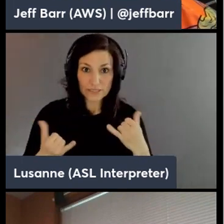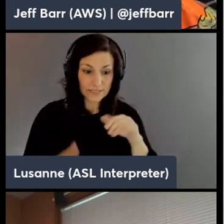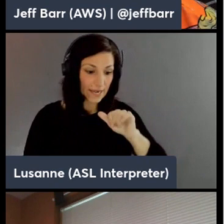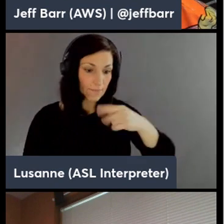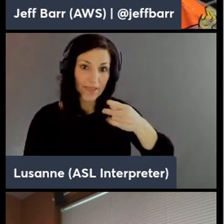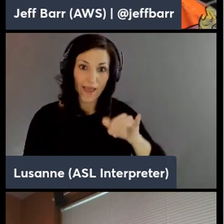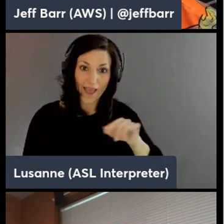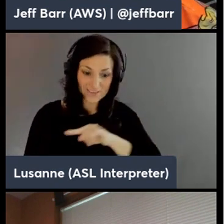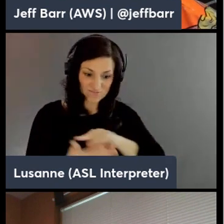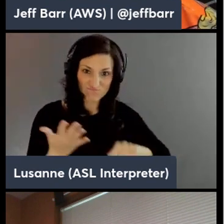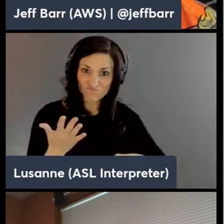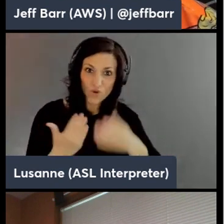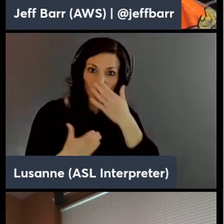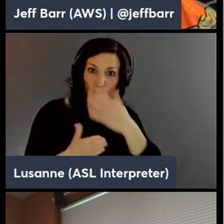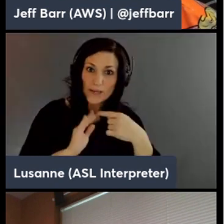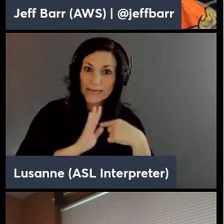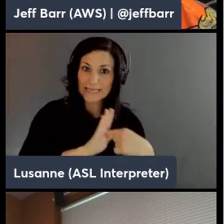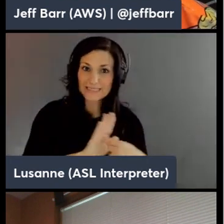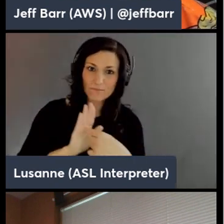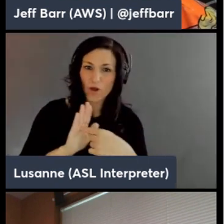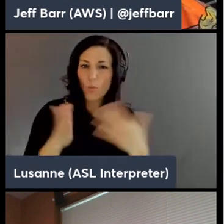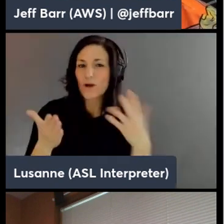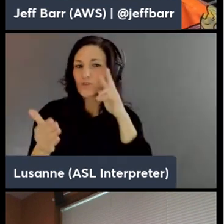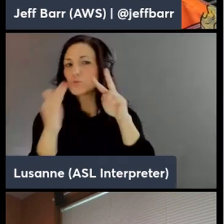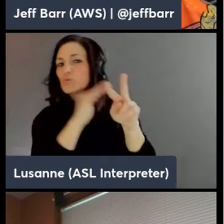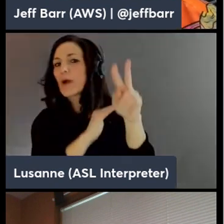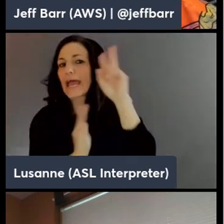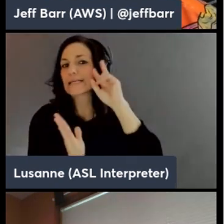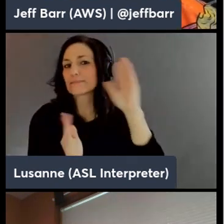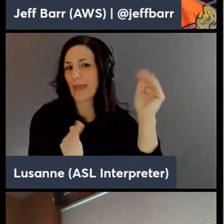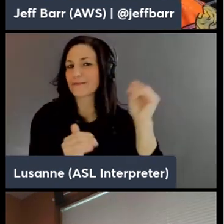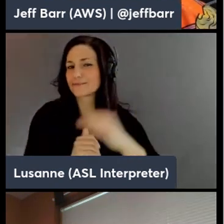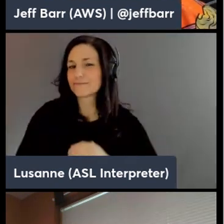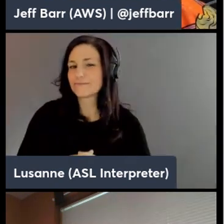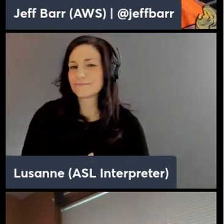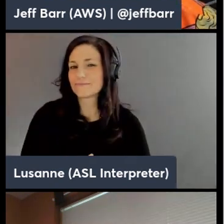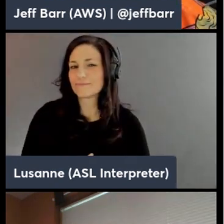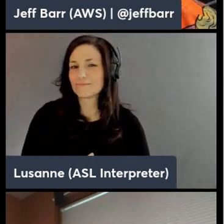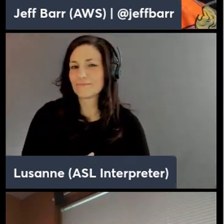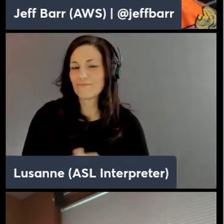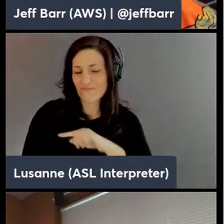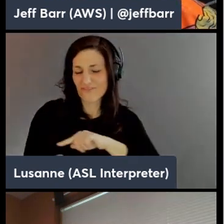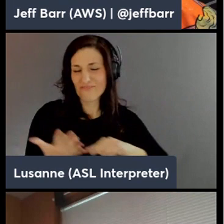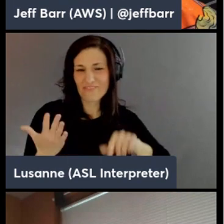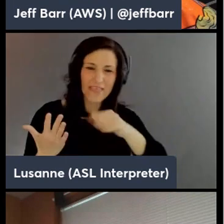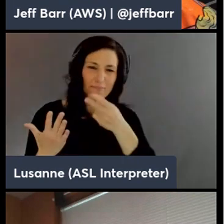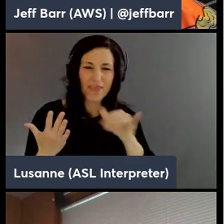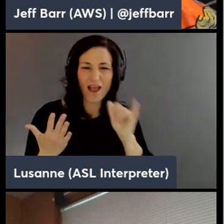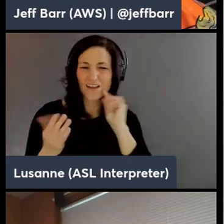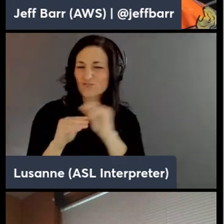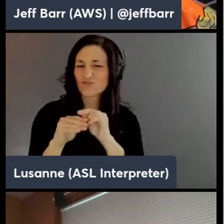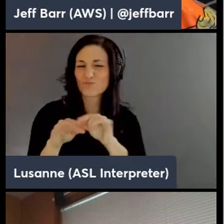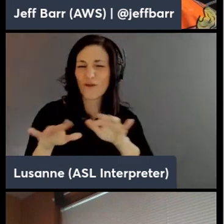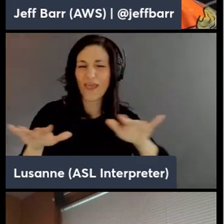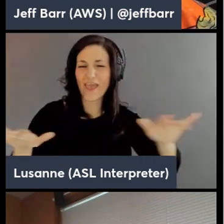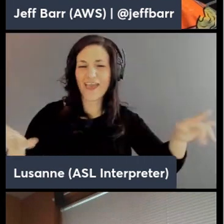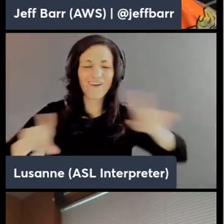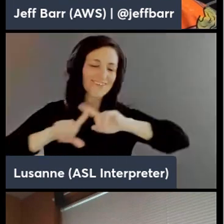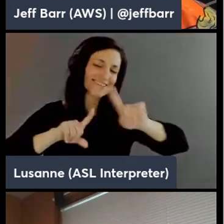of what to expect. They're kind of spread across multiple features so that you can kinda get an idea